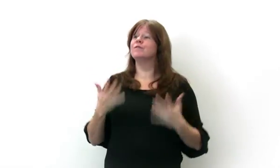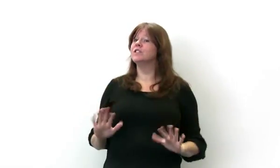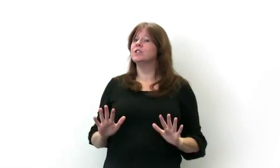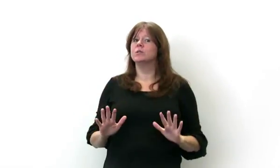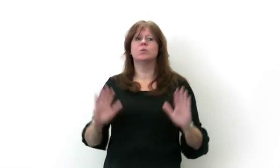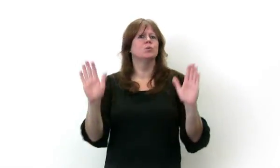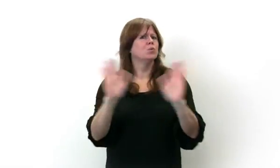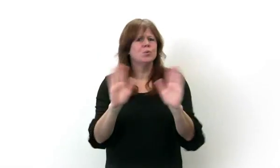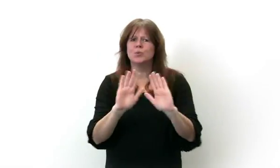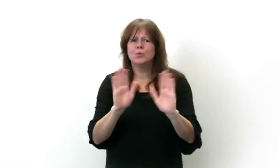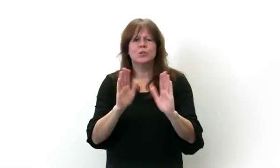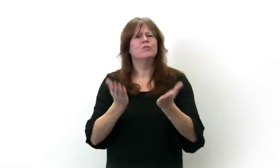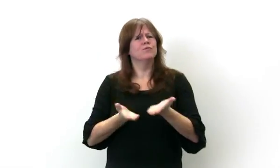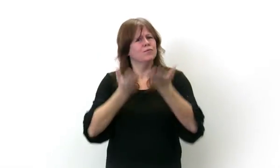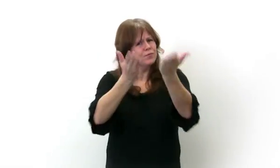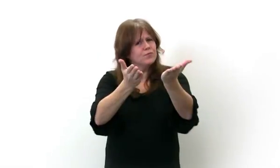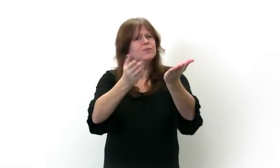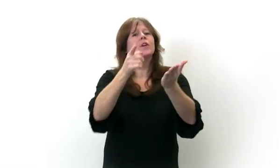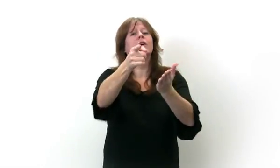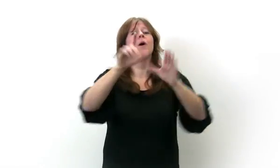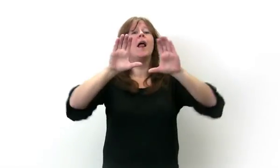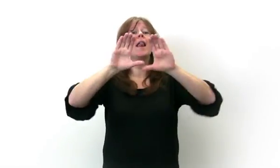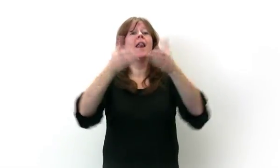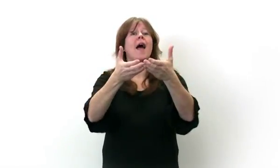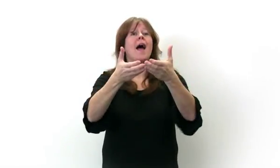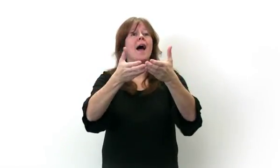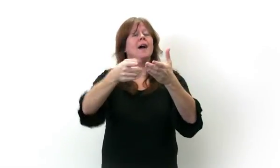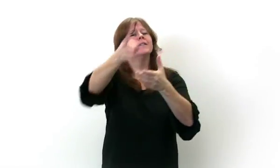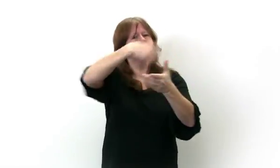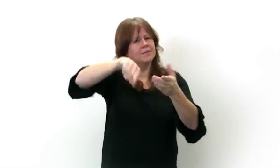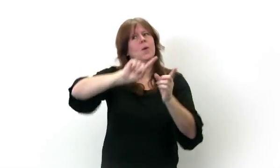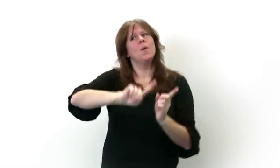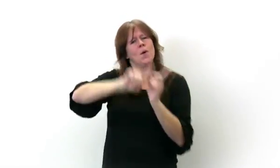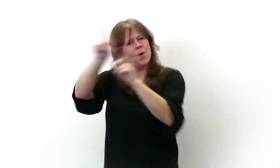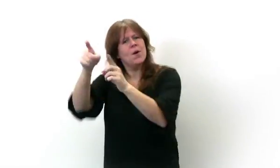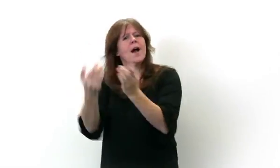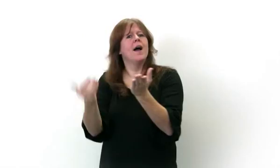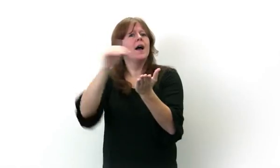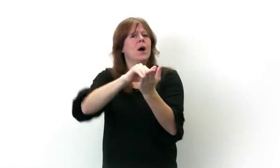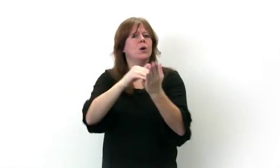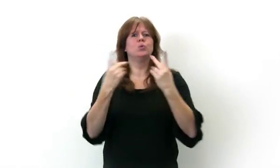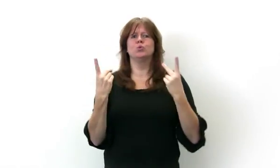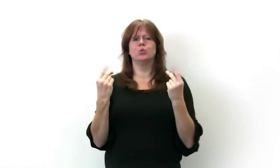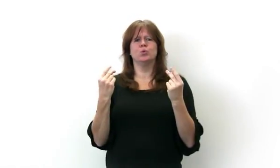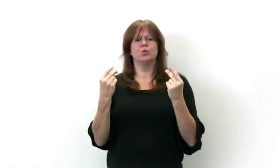to the library with your class. Go in, browse around